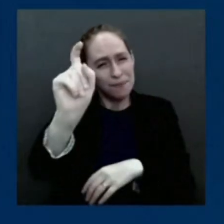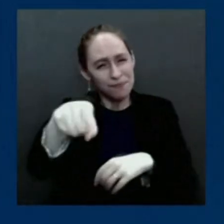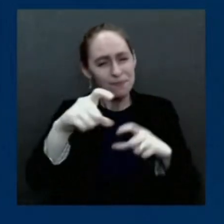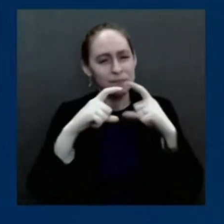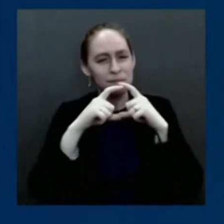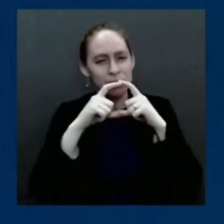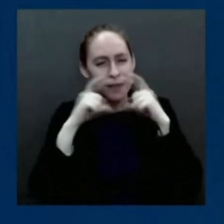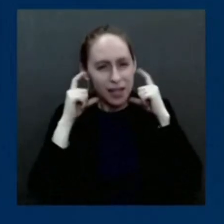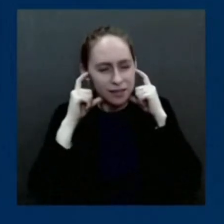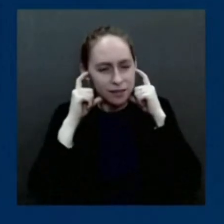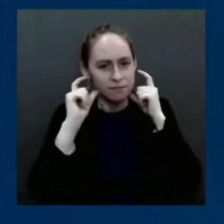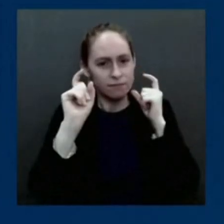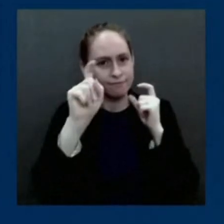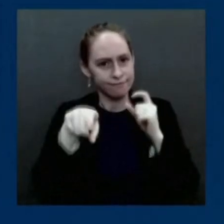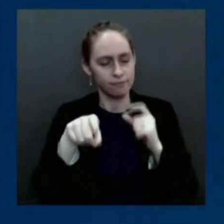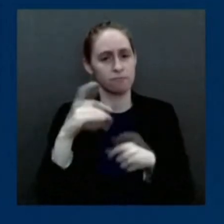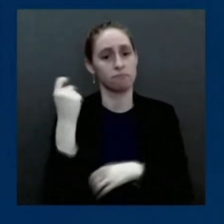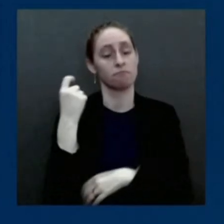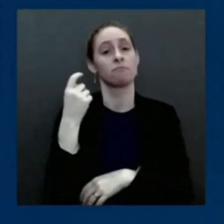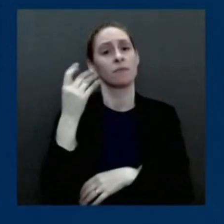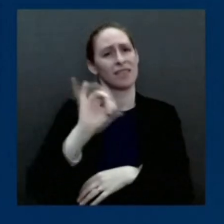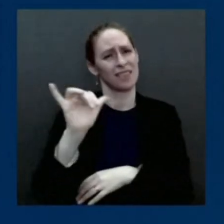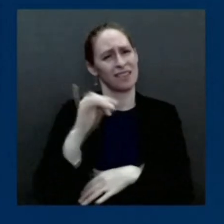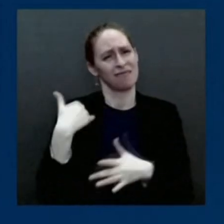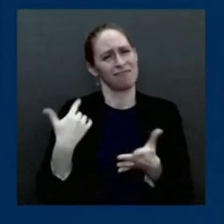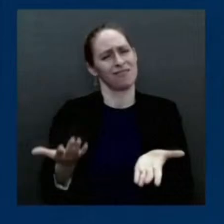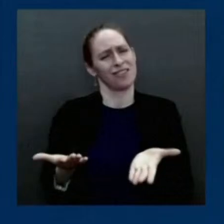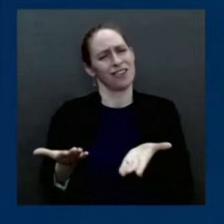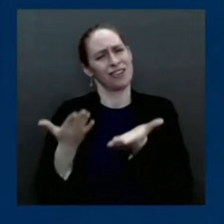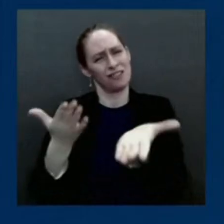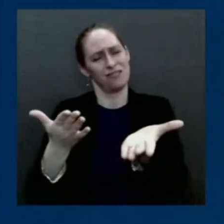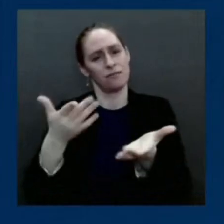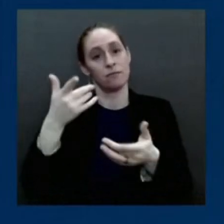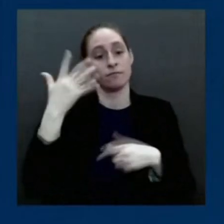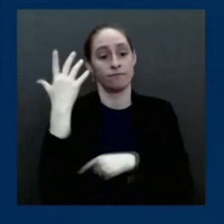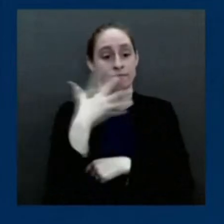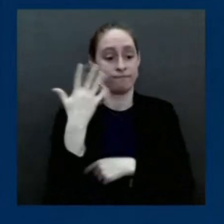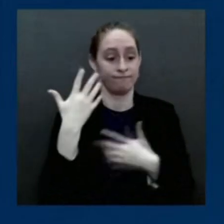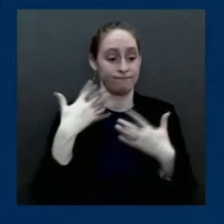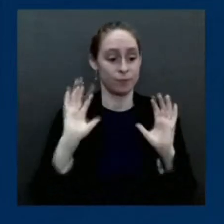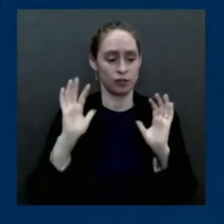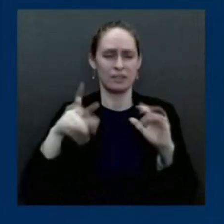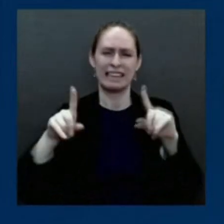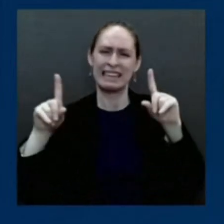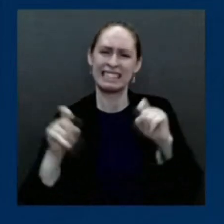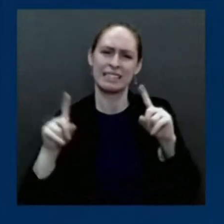EXPOSURE AND ALSO RECOMMEND GETTING A TEST DAY FIVE AFTER YOU ARE EXPOSED.